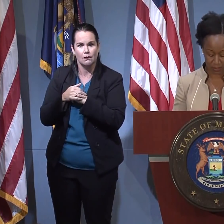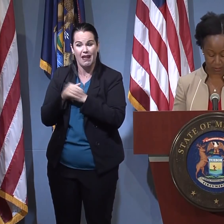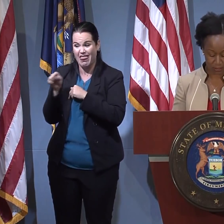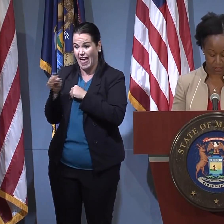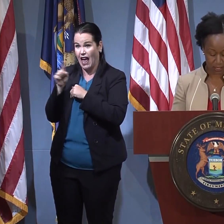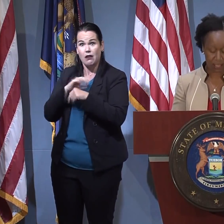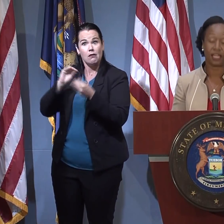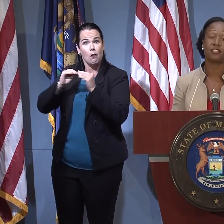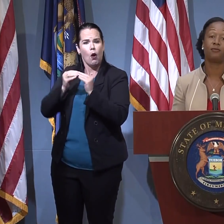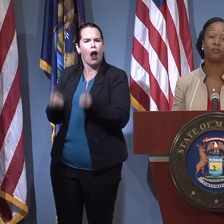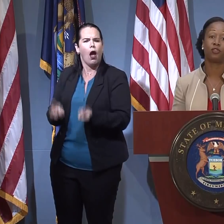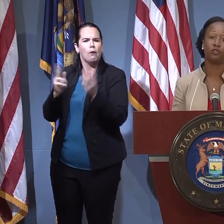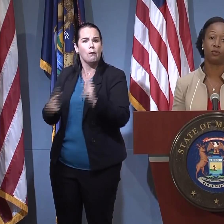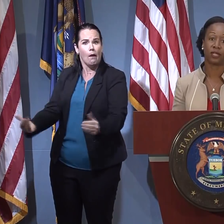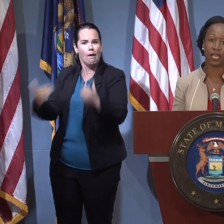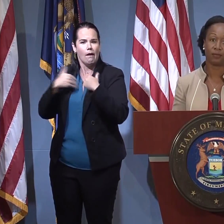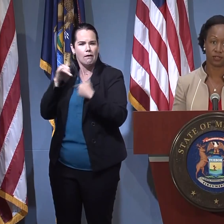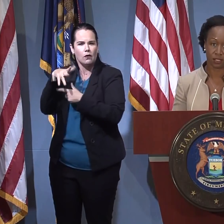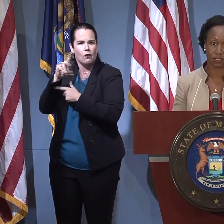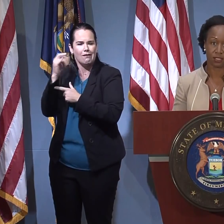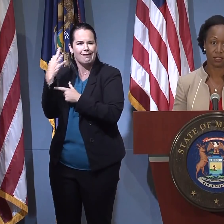COMING BACK POSITIVE IS INCREASE BEING A AND THIS NUMBER IS UP TO